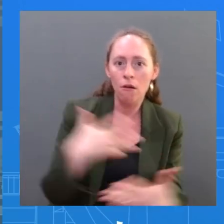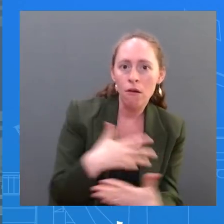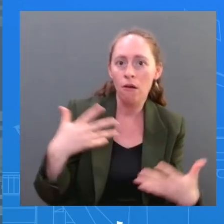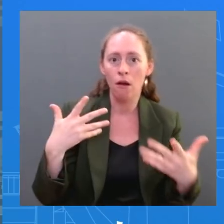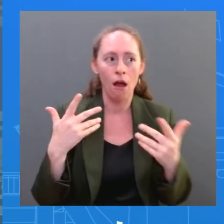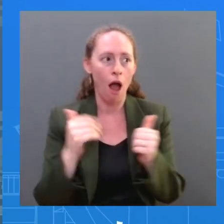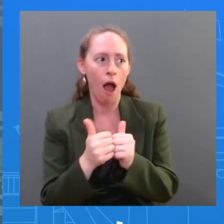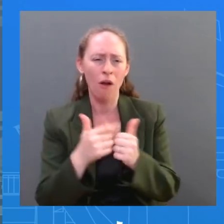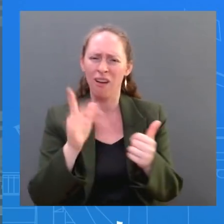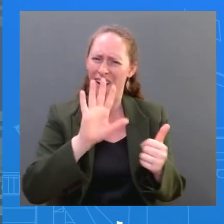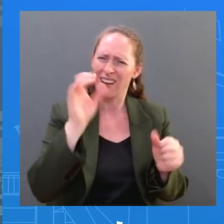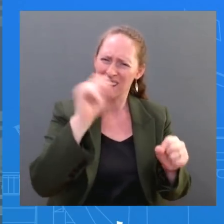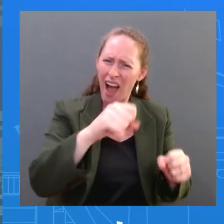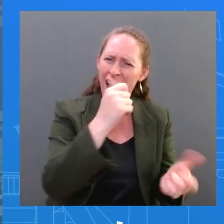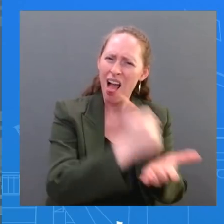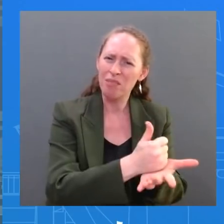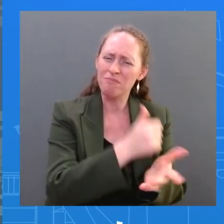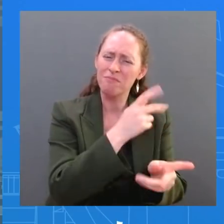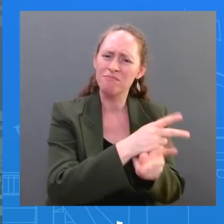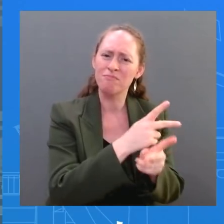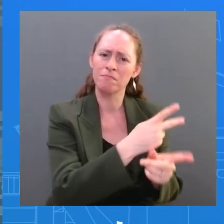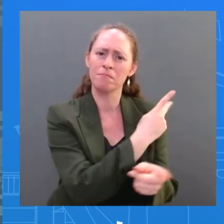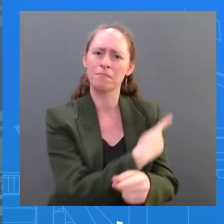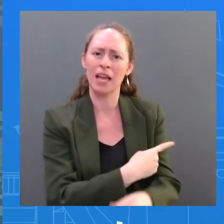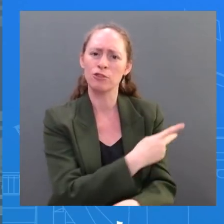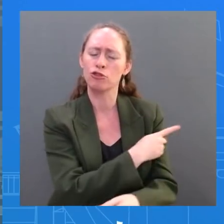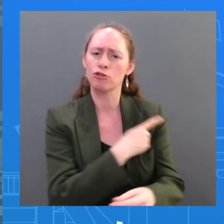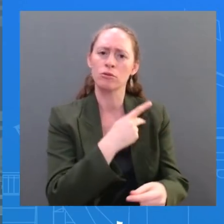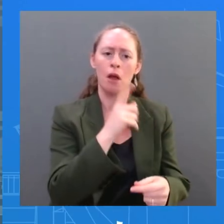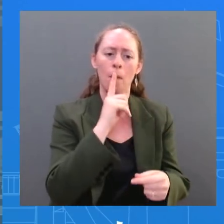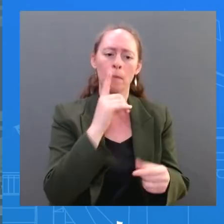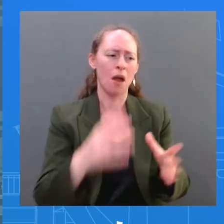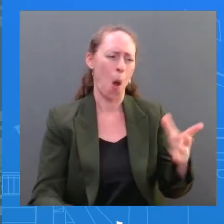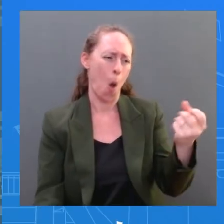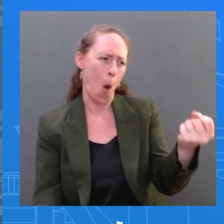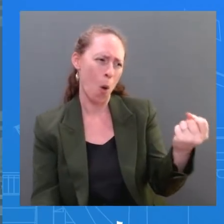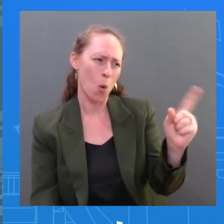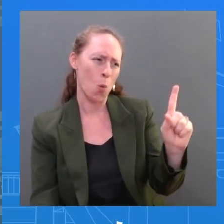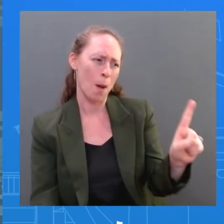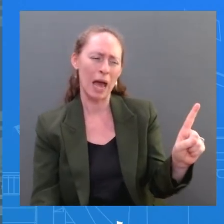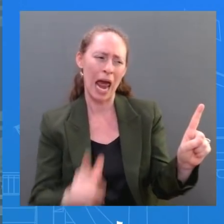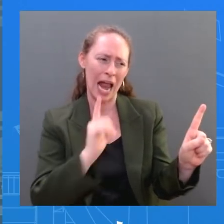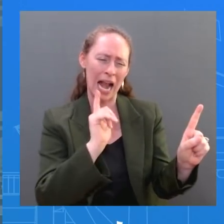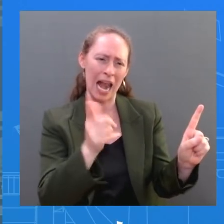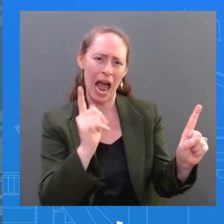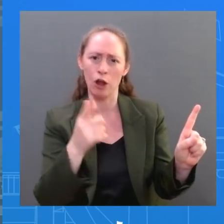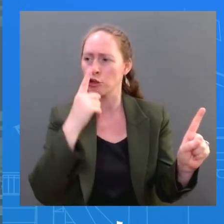So there is guidance that the secretary can issue and the Secretary will issue to make clear